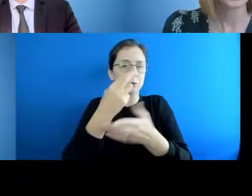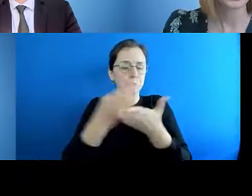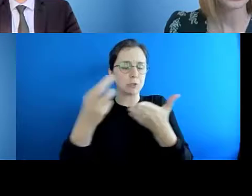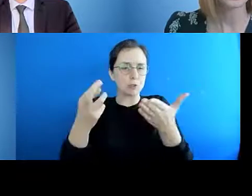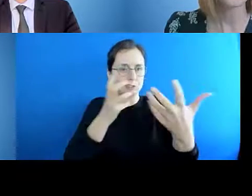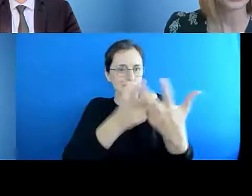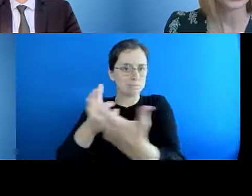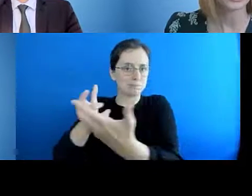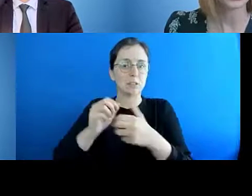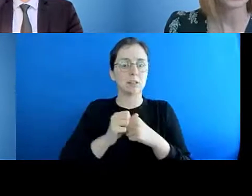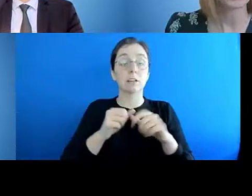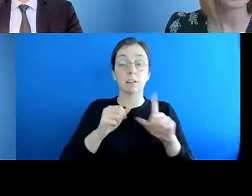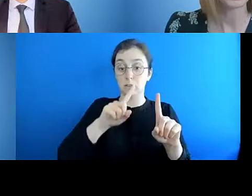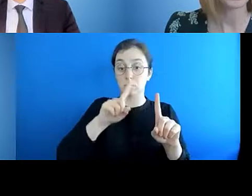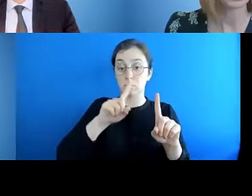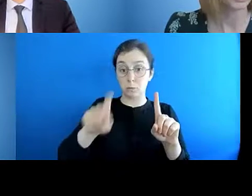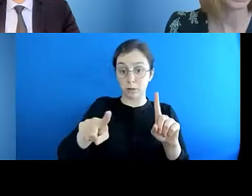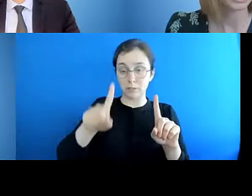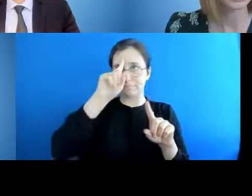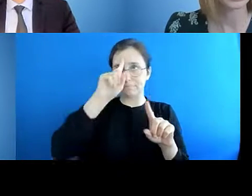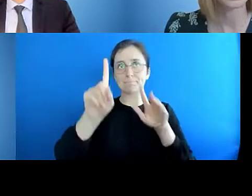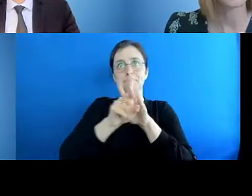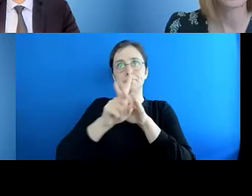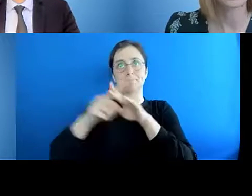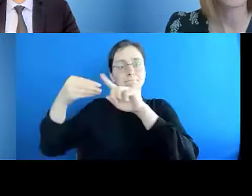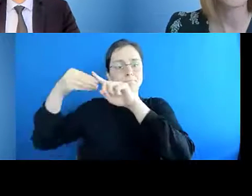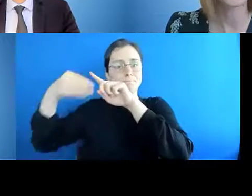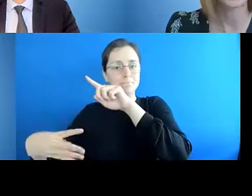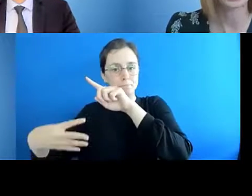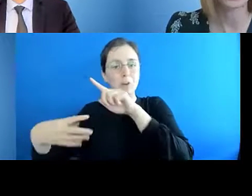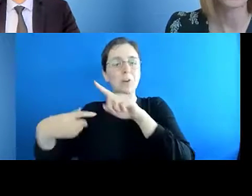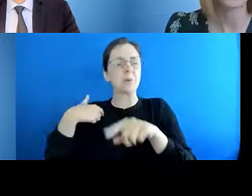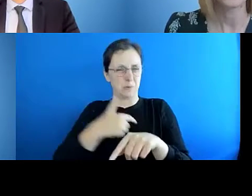This question also makes me think of some questions that I think we've been getting about